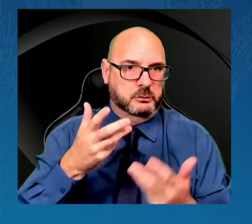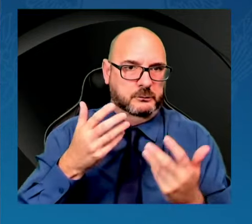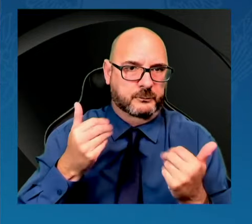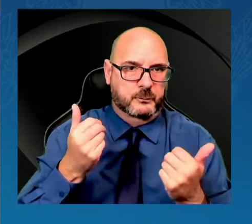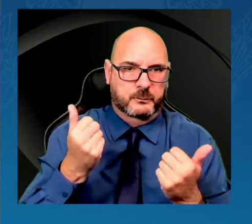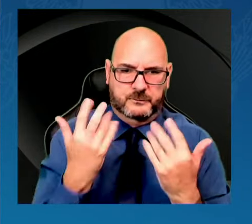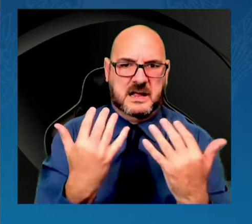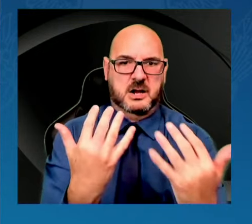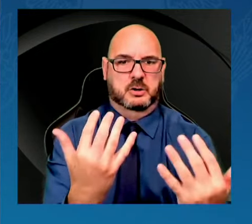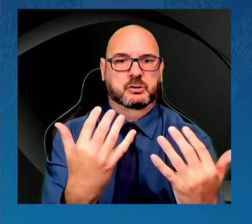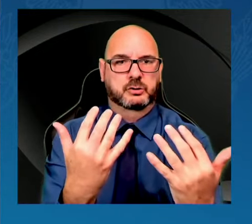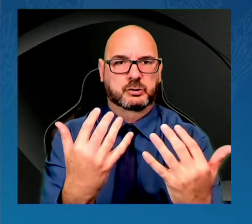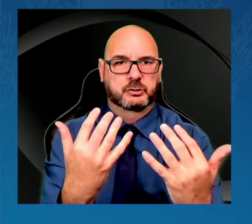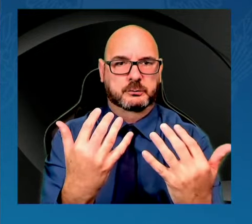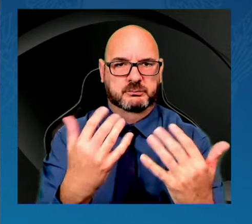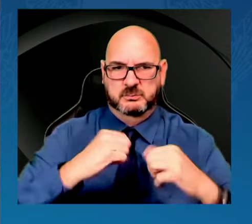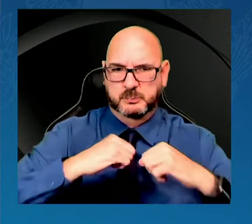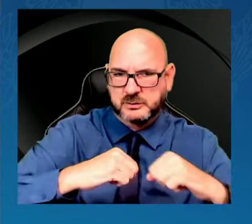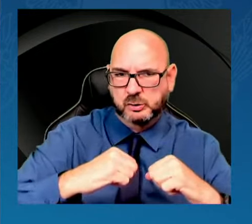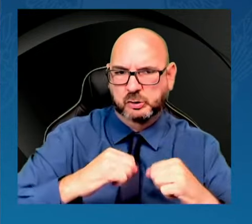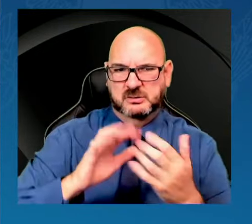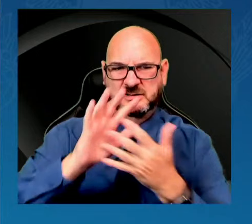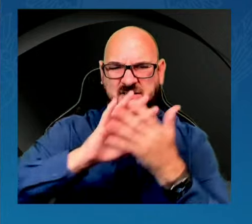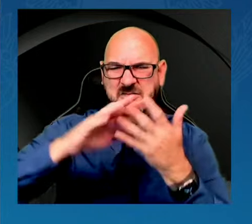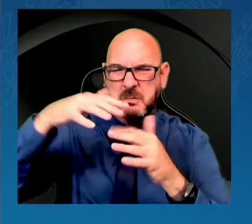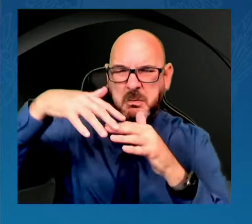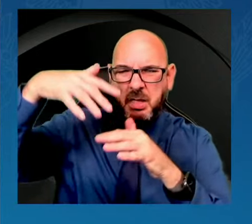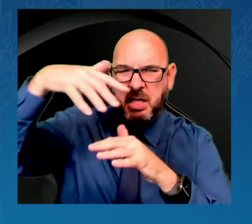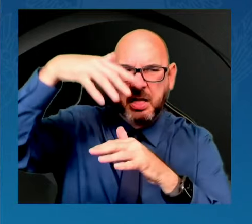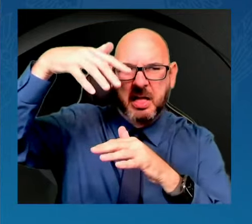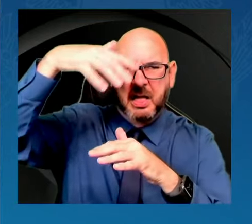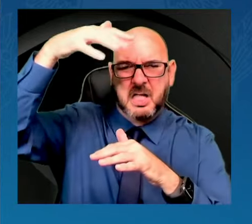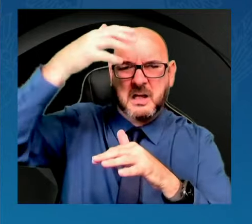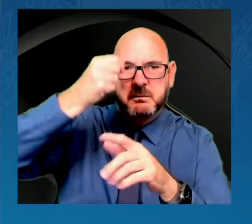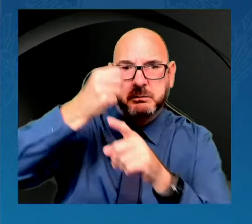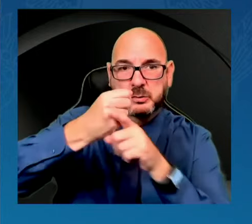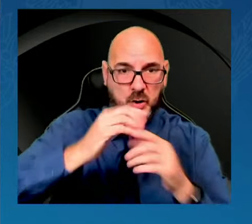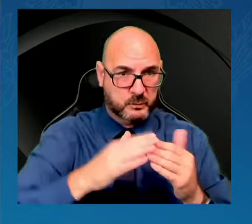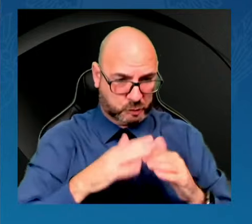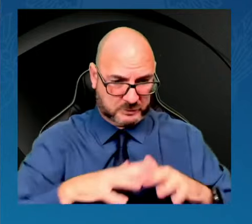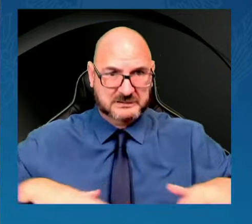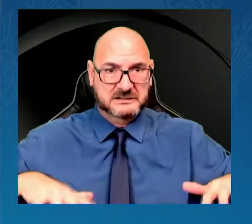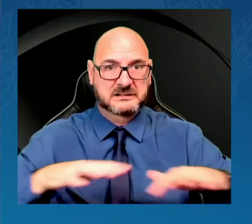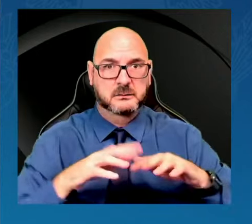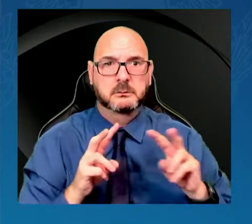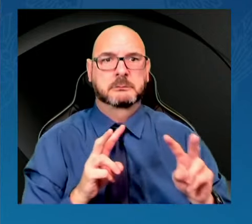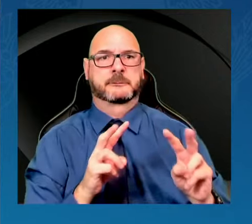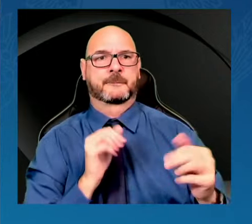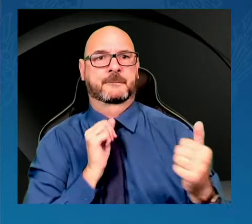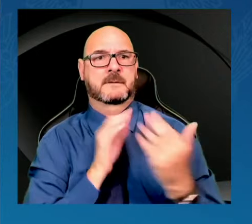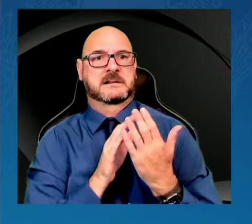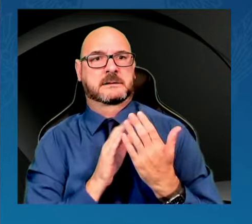And this is absolutely critical. And I think of the communities throughout the seventh district in Colorado,